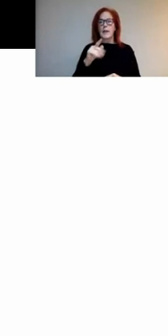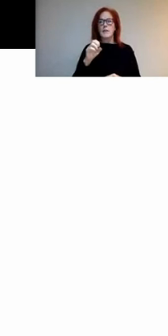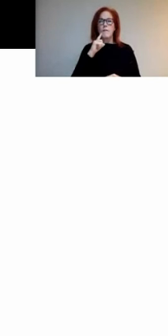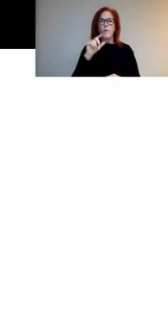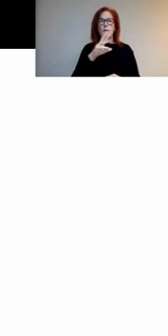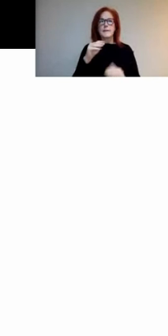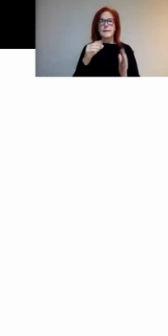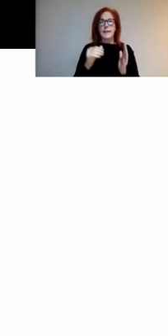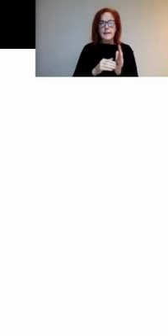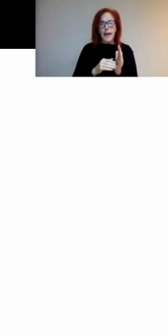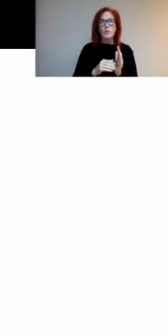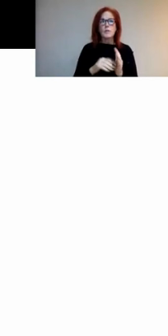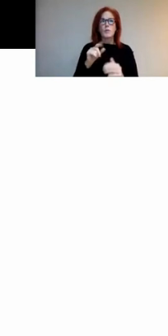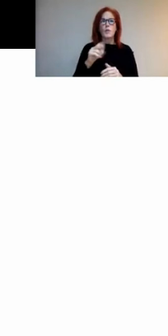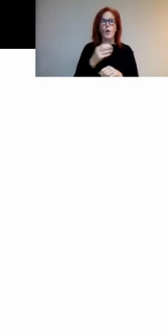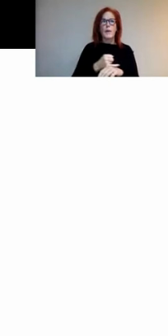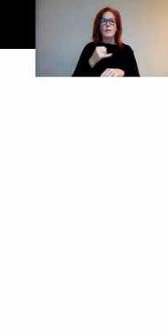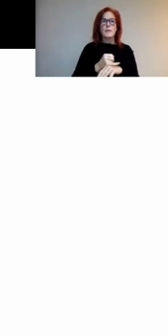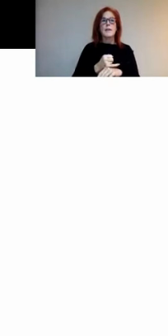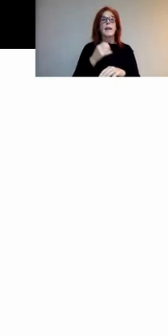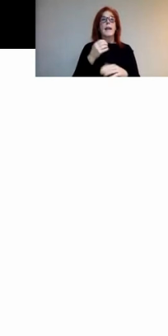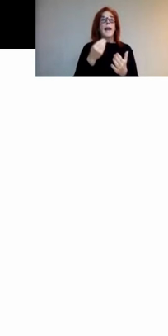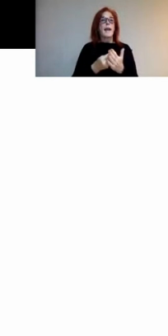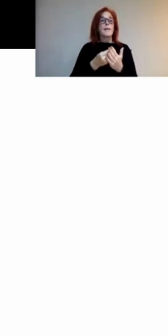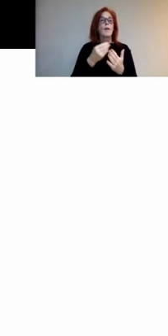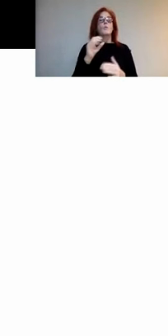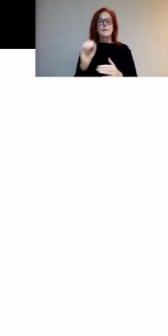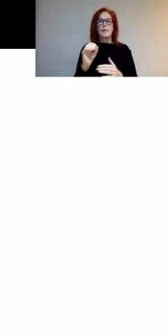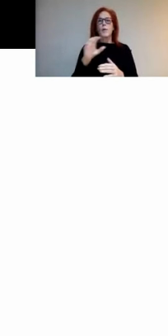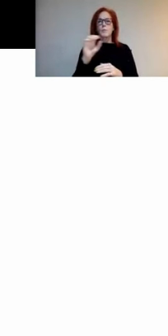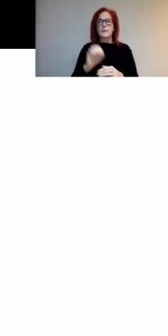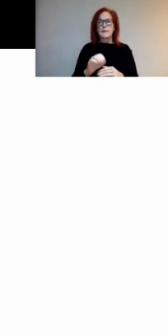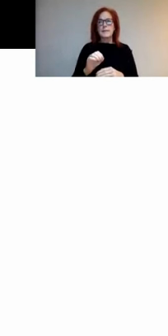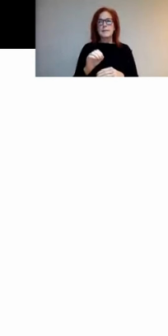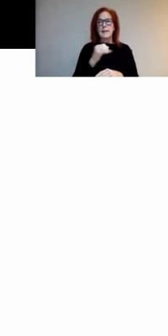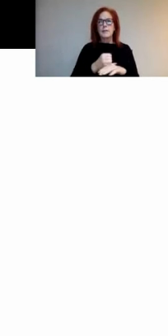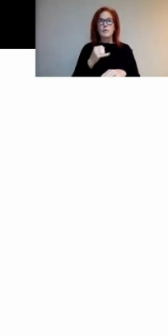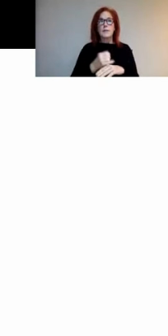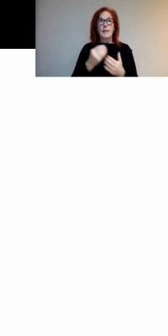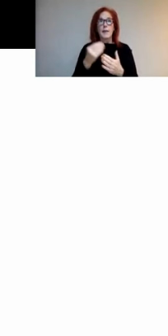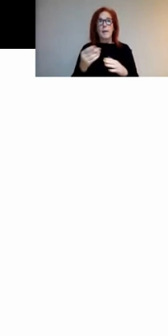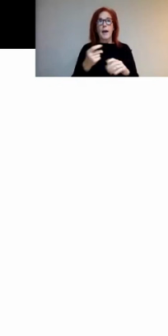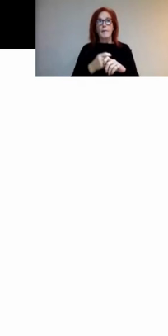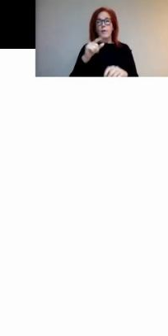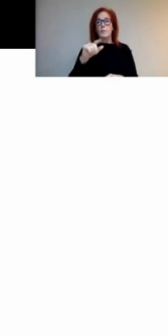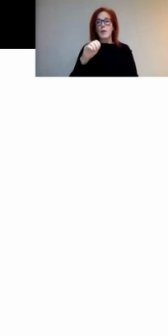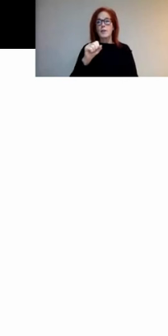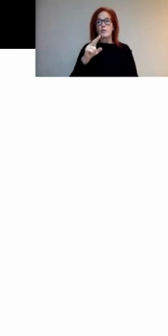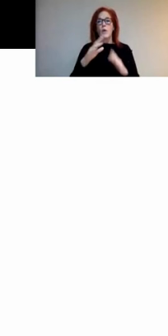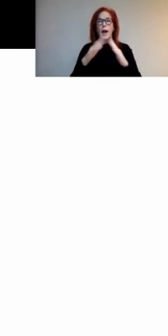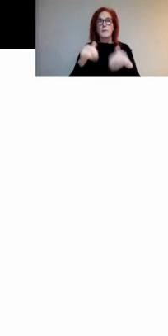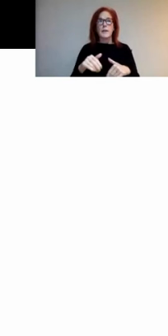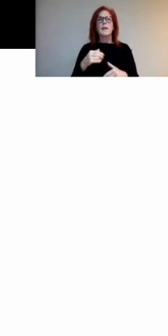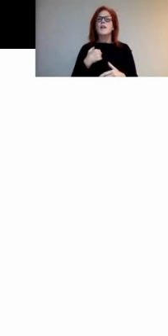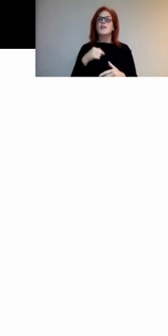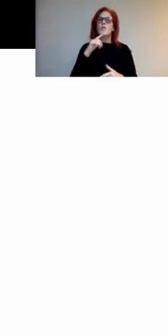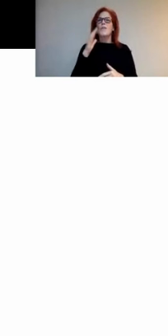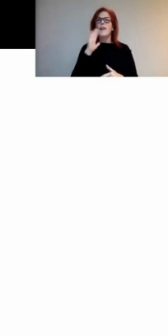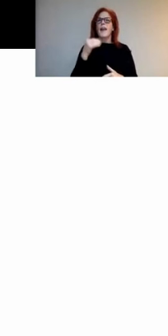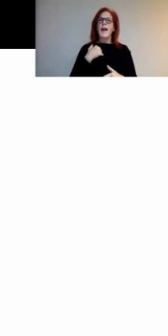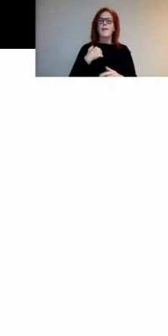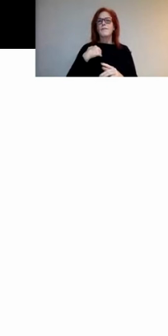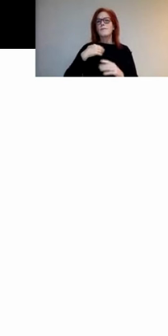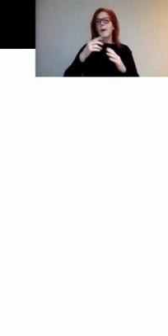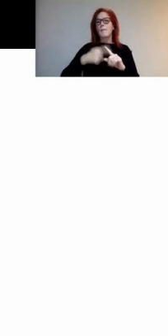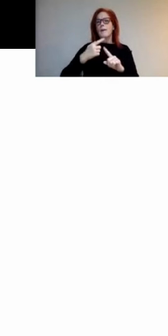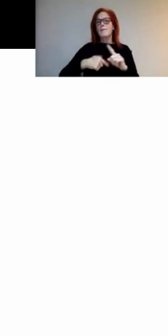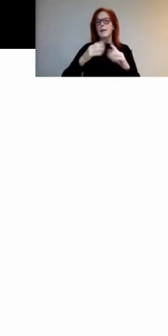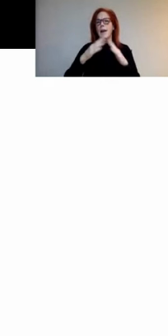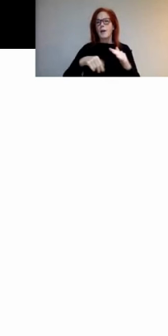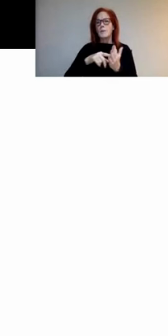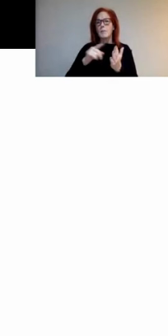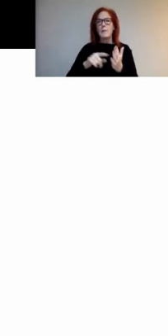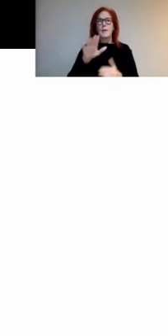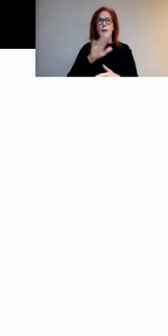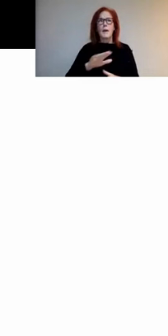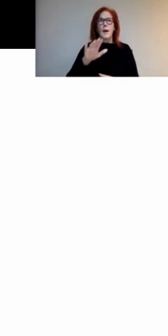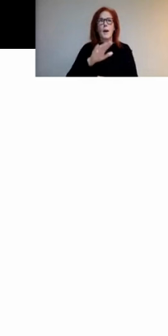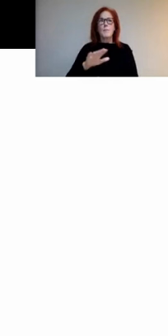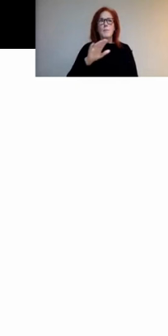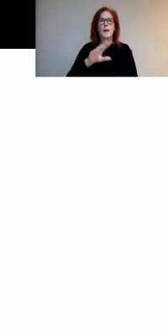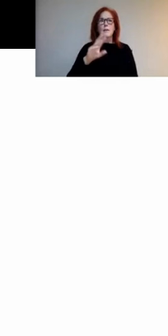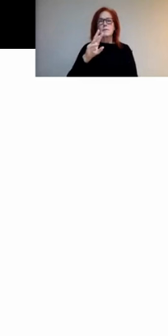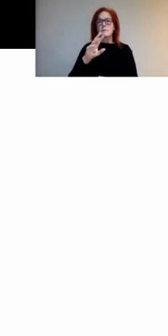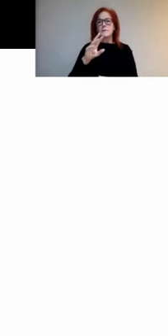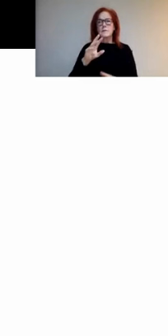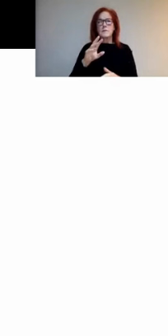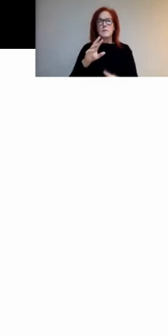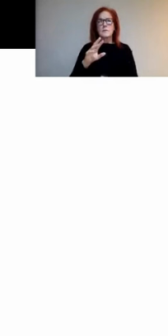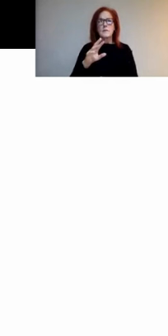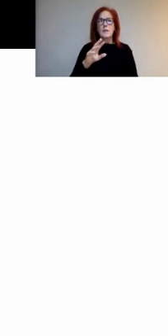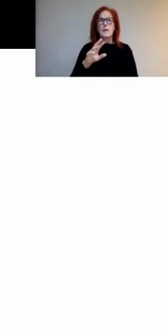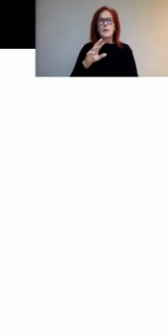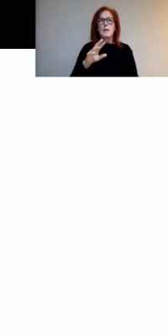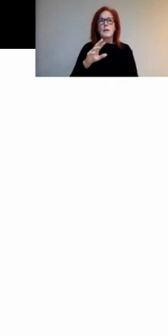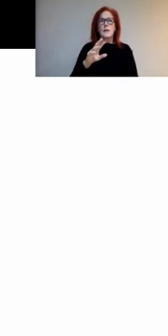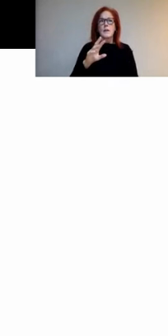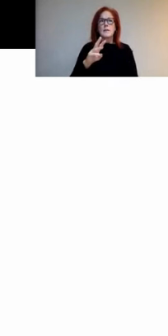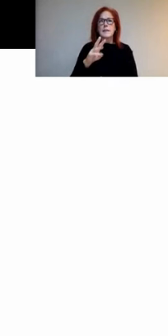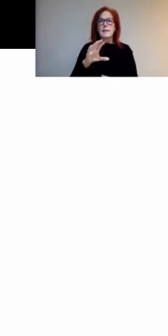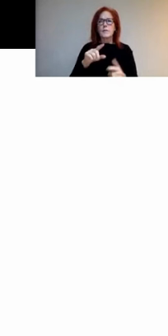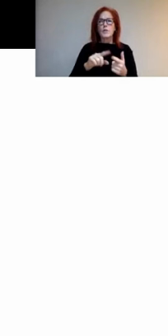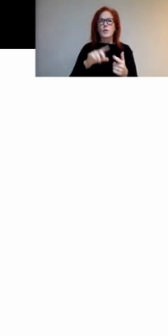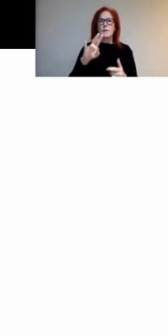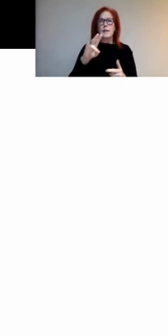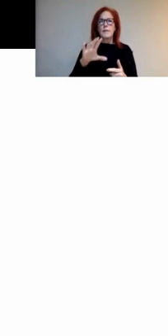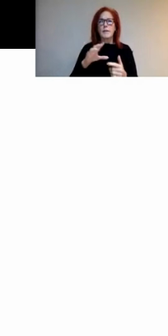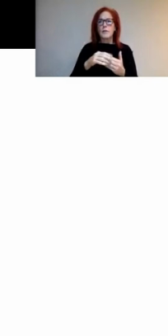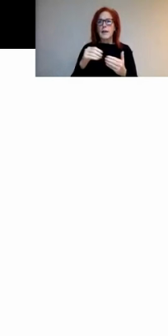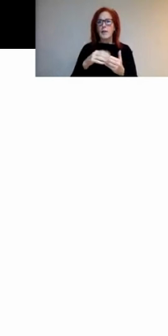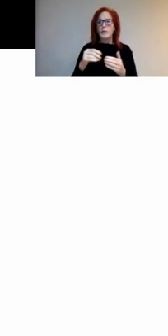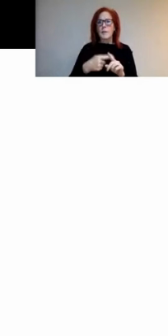Do I believe that instead of contacting family advisory servicing, you might want to contact Omaha 100. Which works closely with FAS.